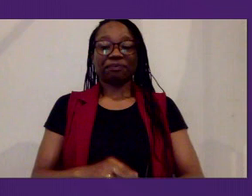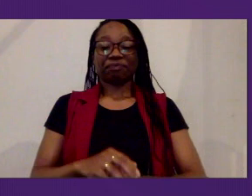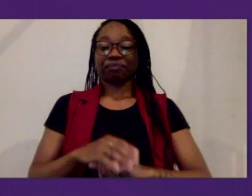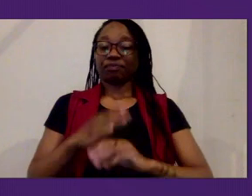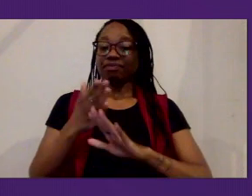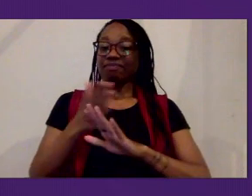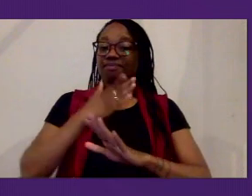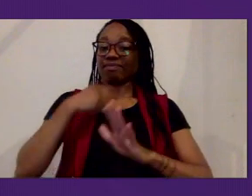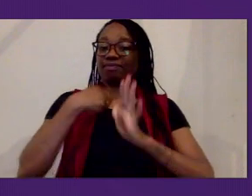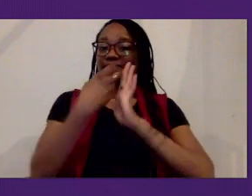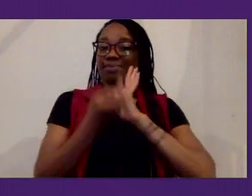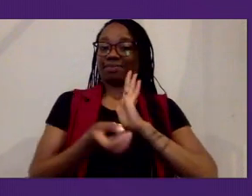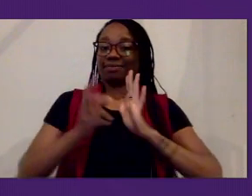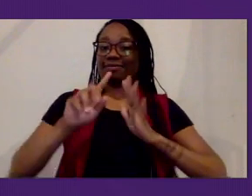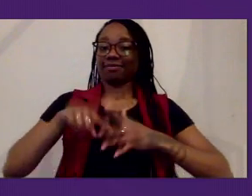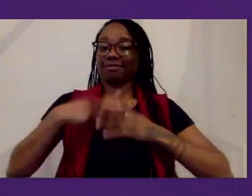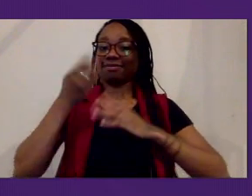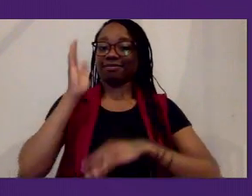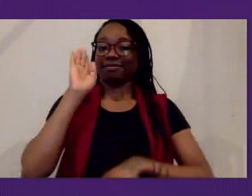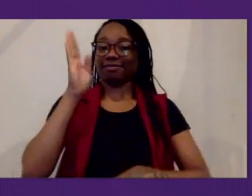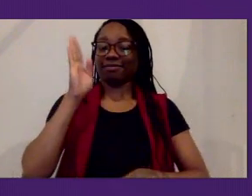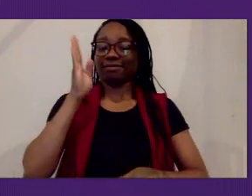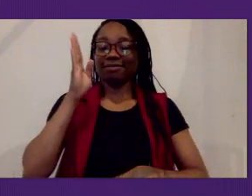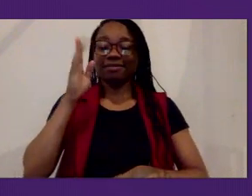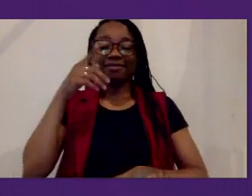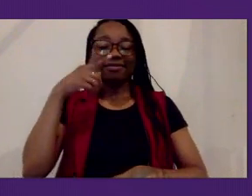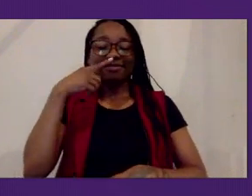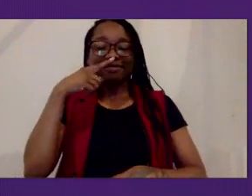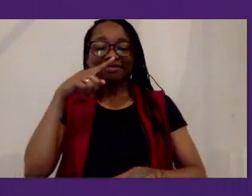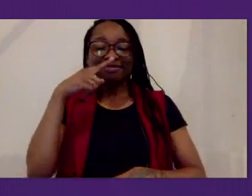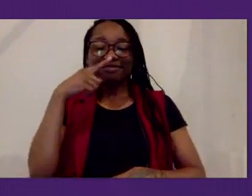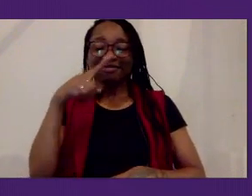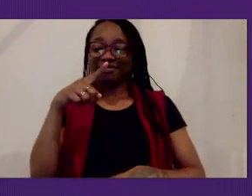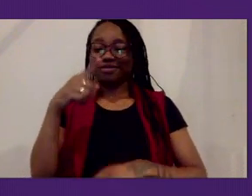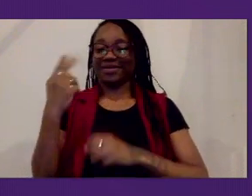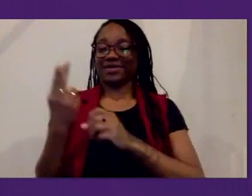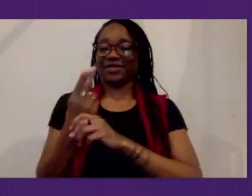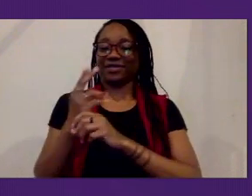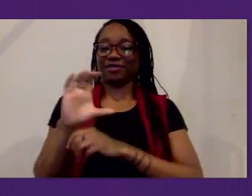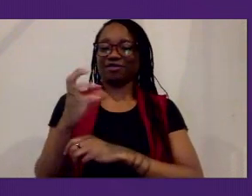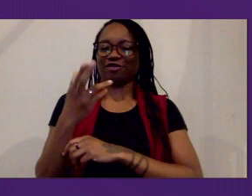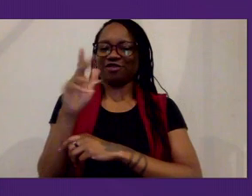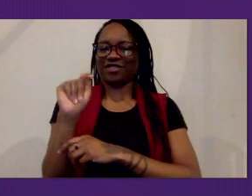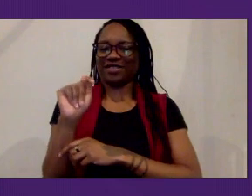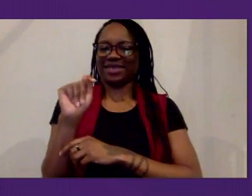if you would - if you would in the chat, let us know where you're joining us from.